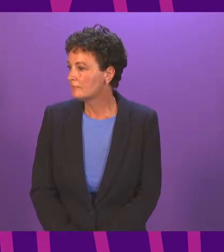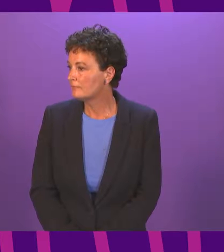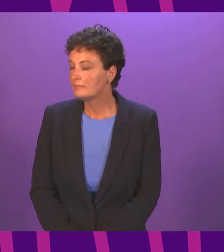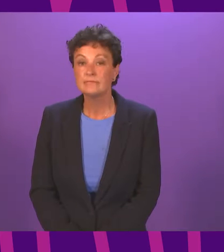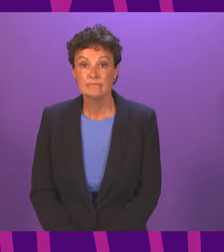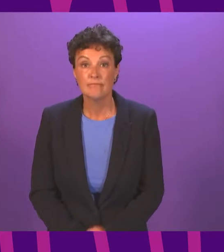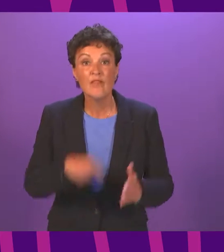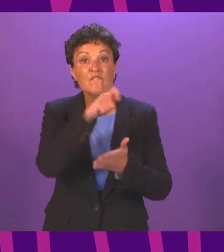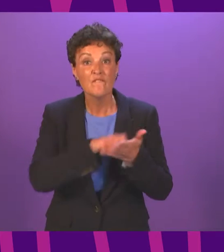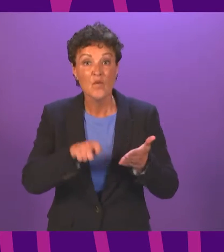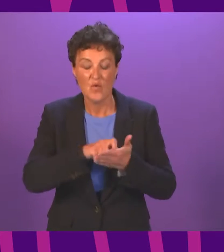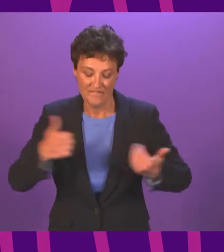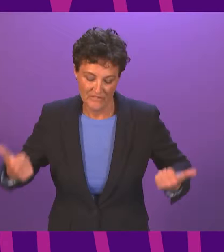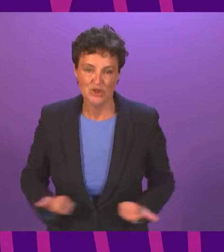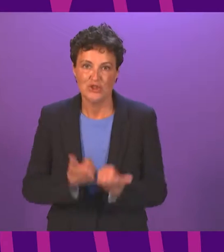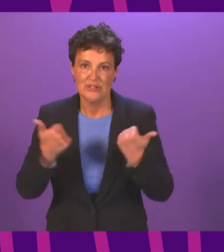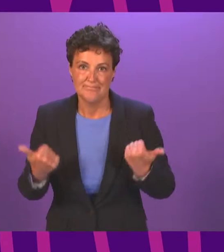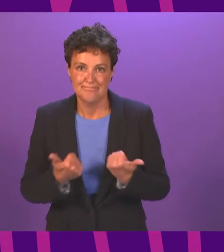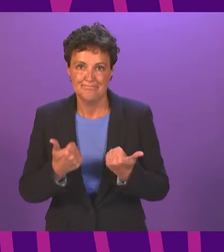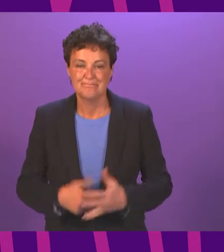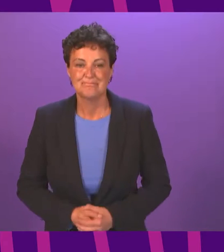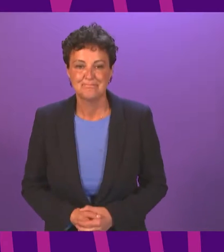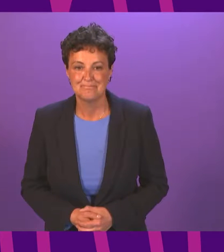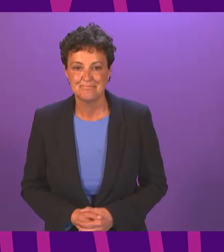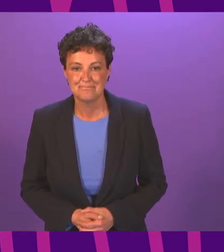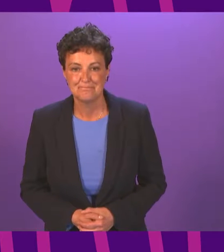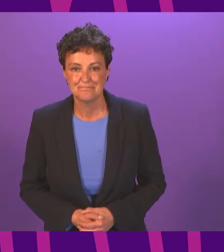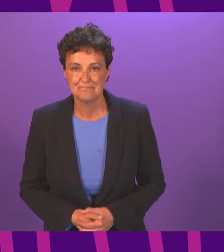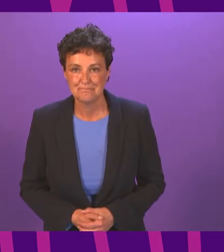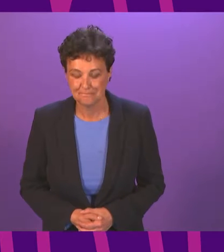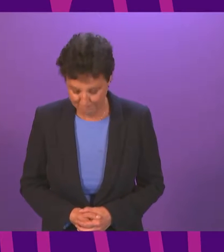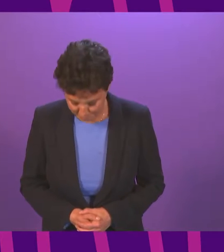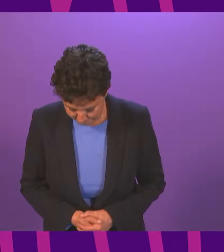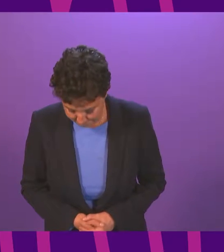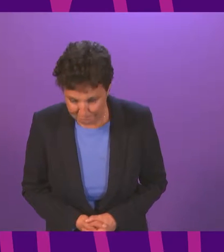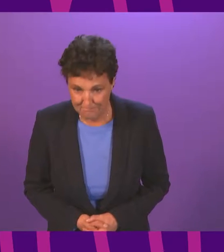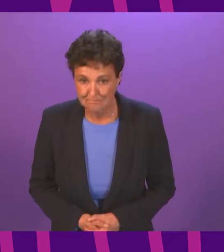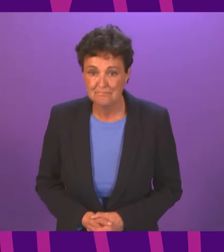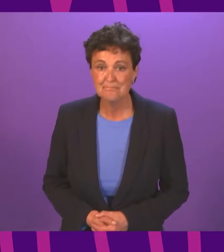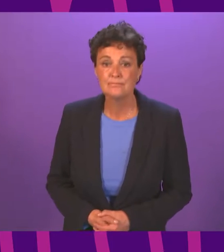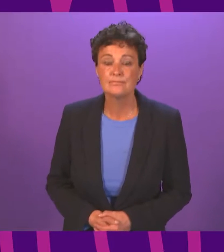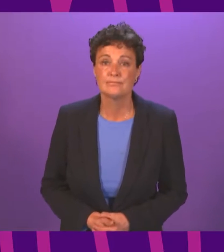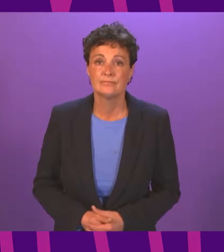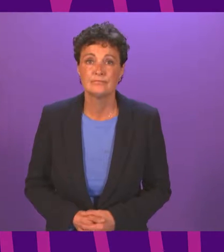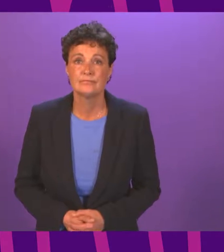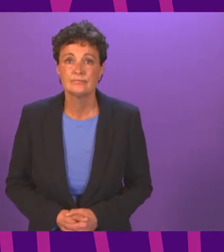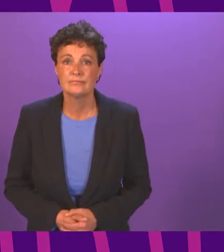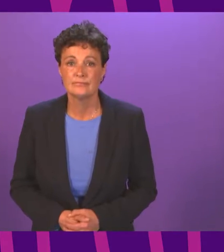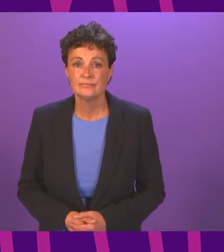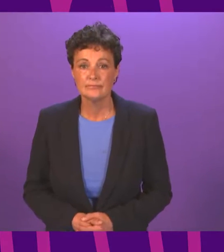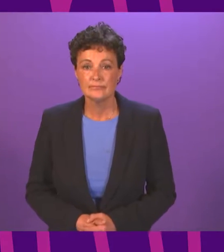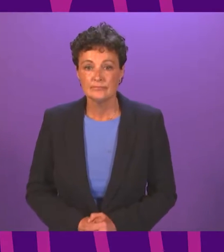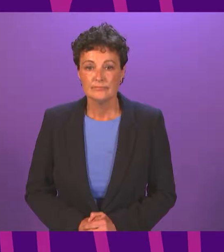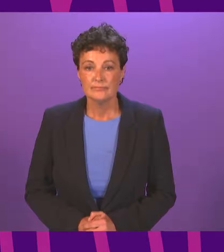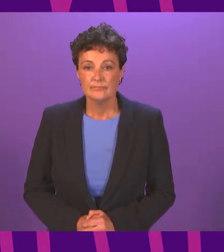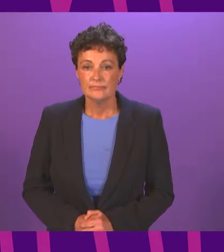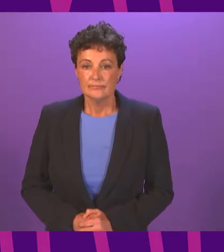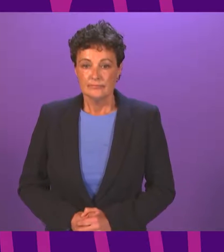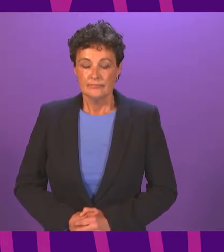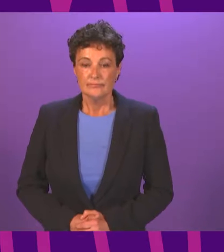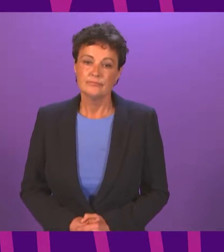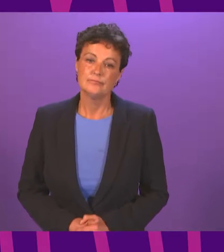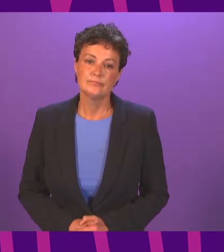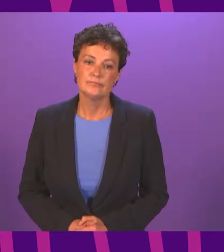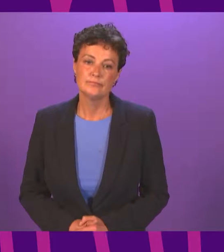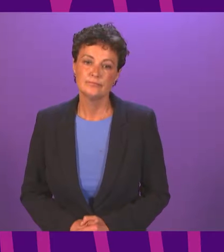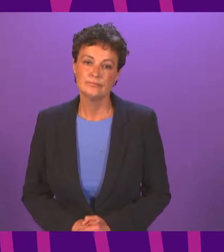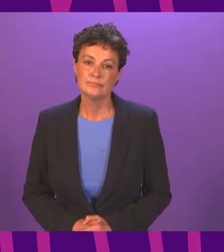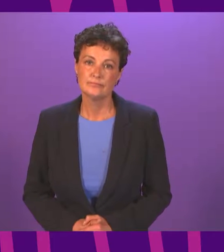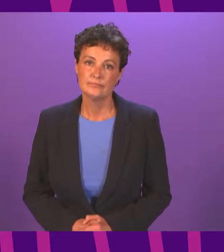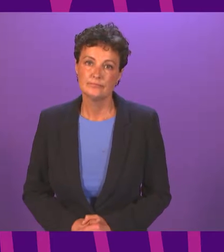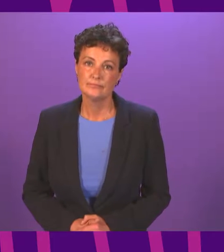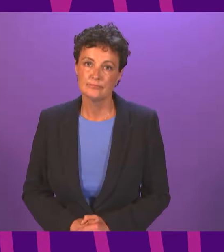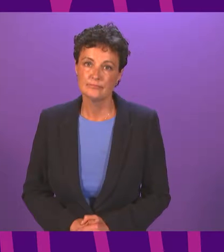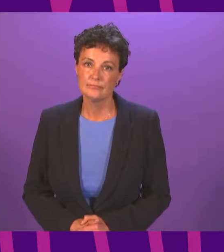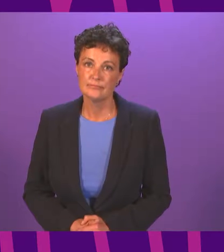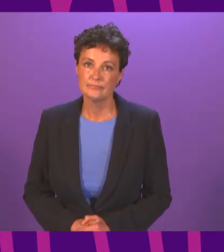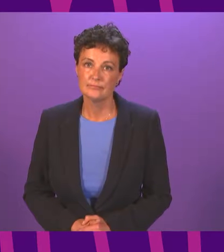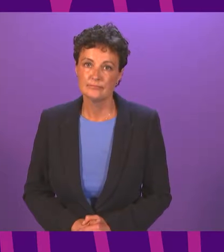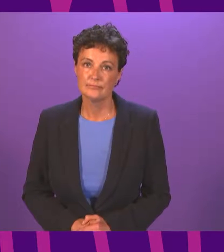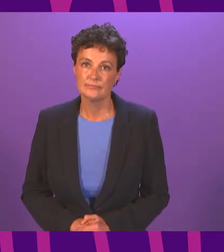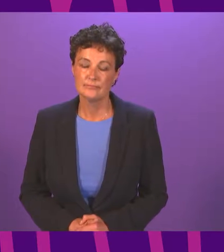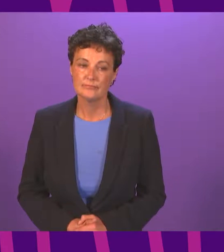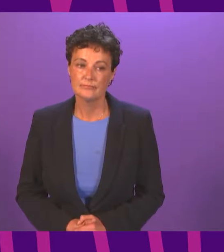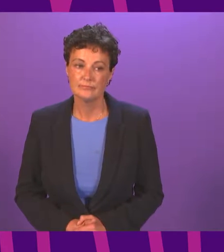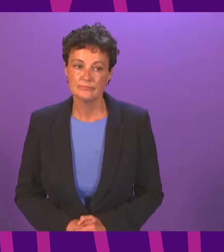The vote is now closed.